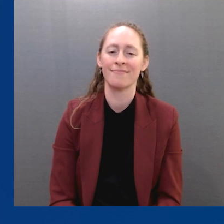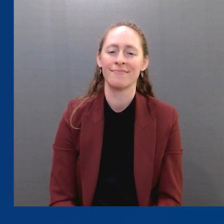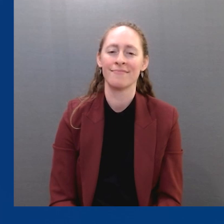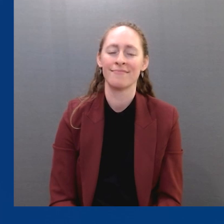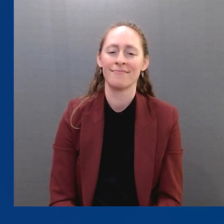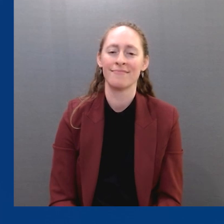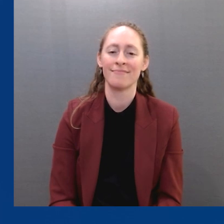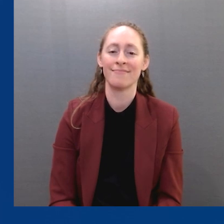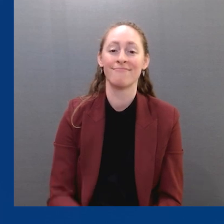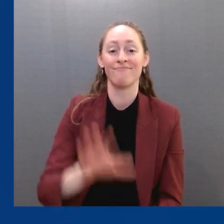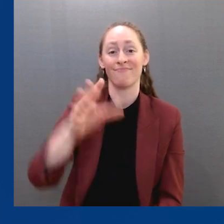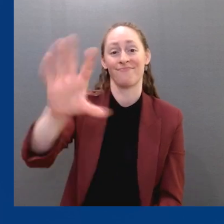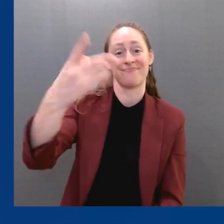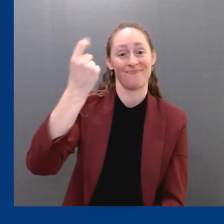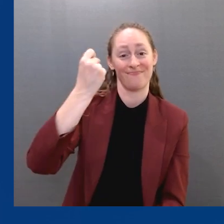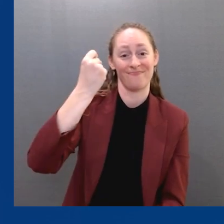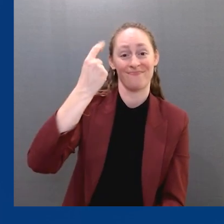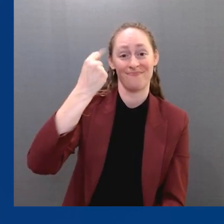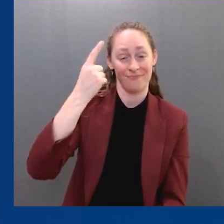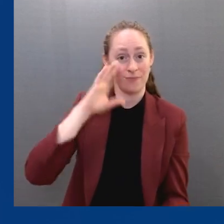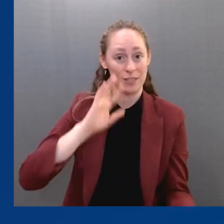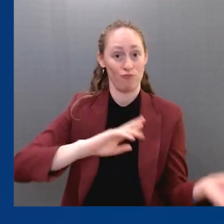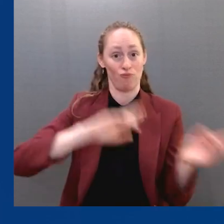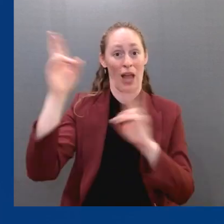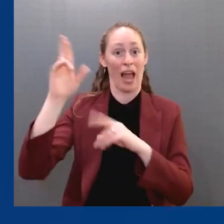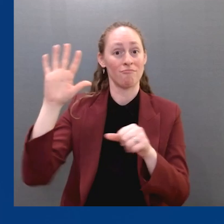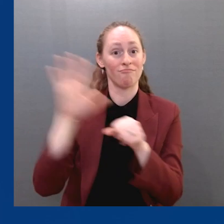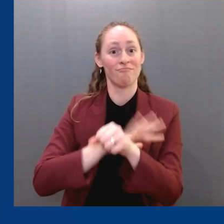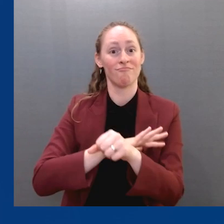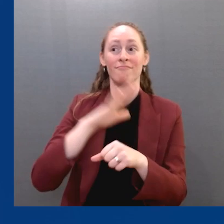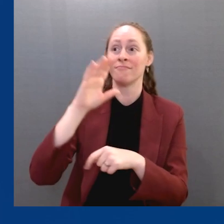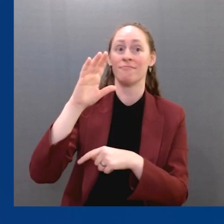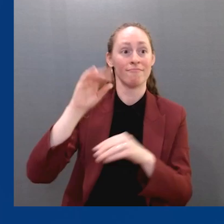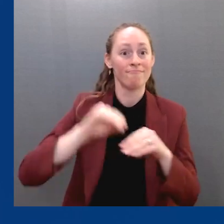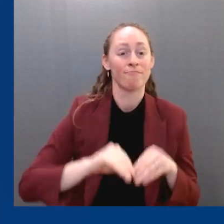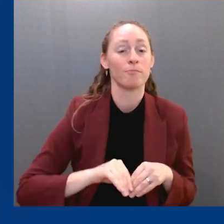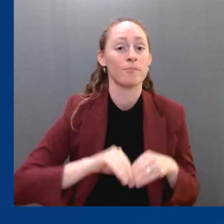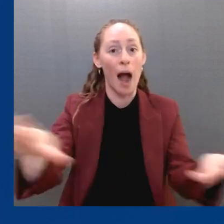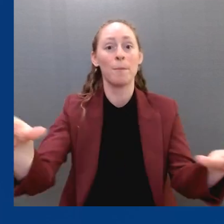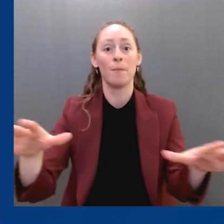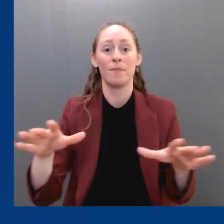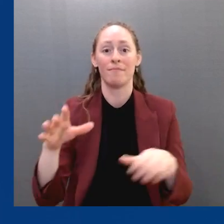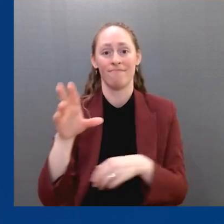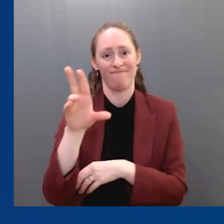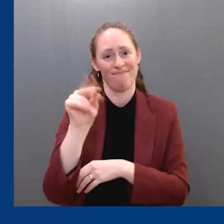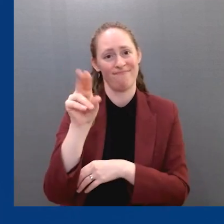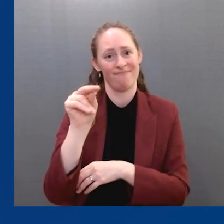So there will be a rollout period here where I expect some Americans will get in October if everything sticks to the timeline,